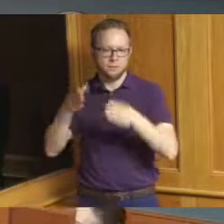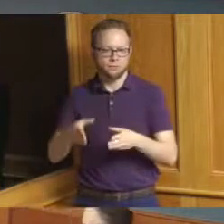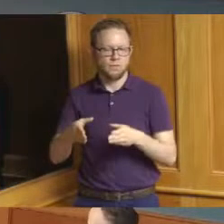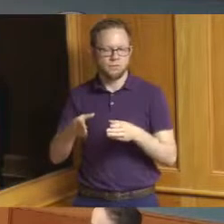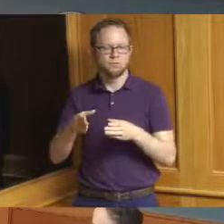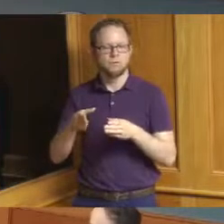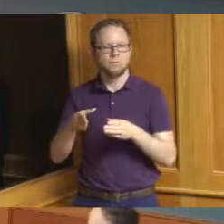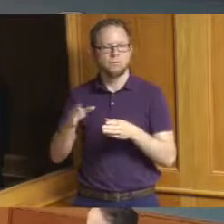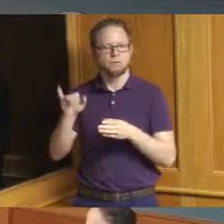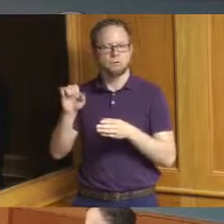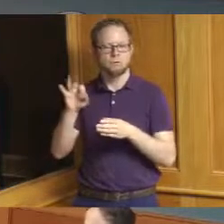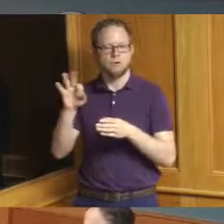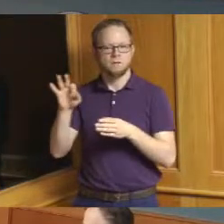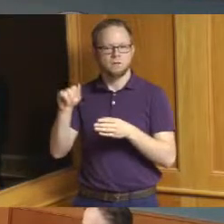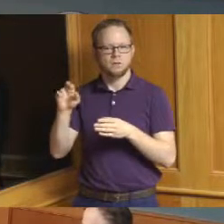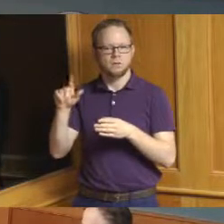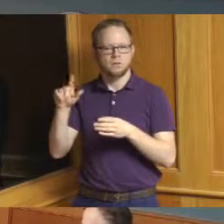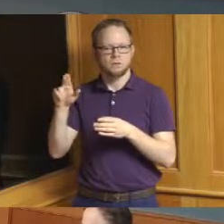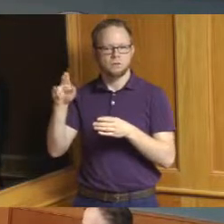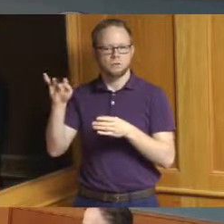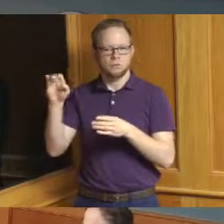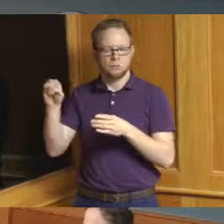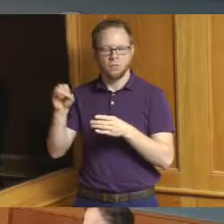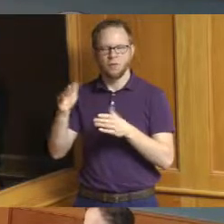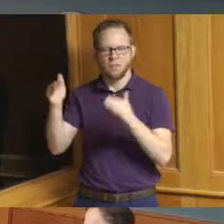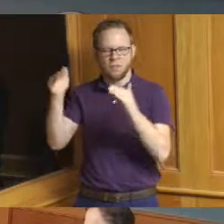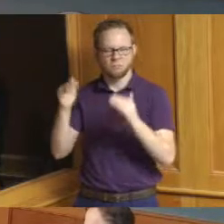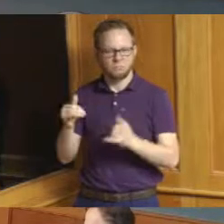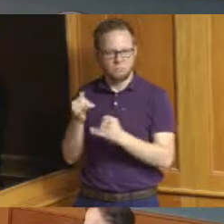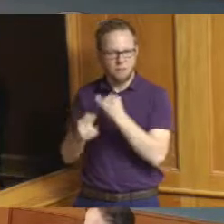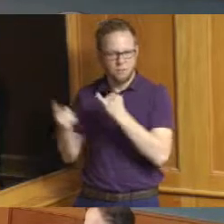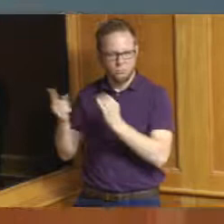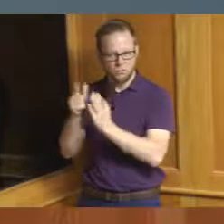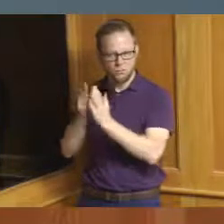reporter thank you so much stephanie Summerow Dumas President of the board